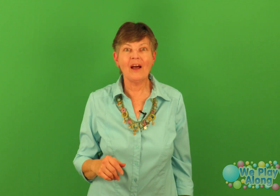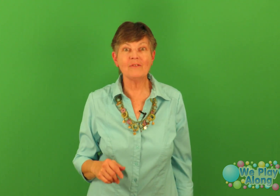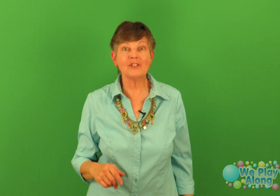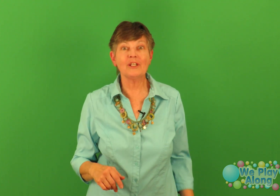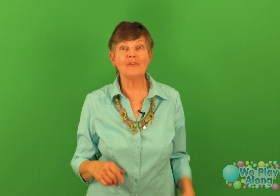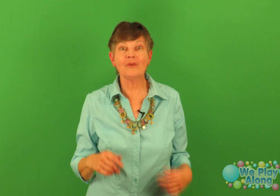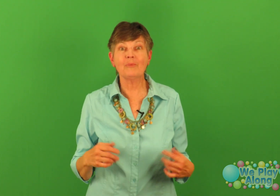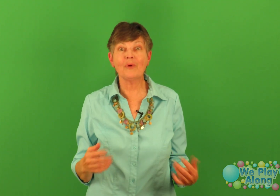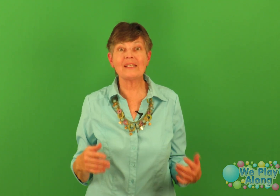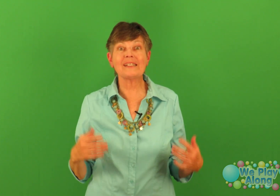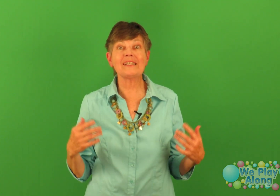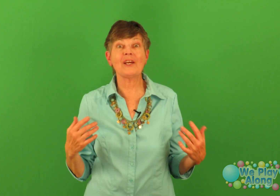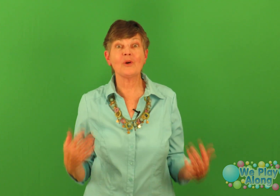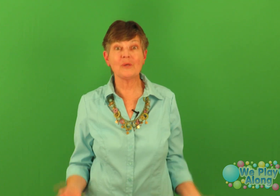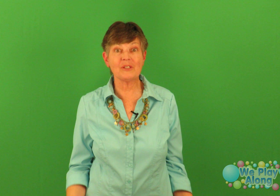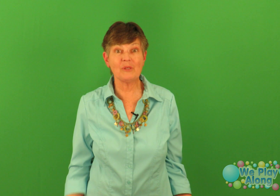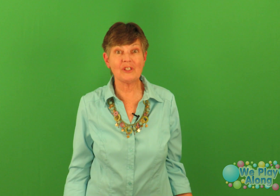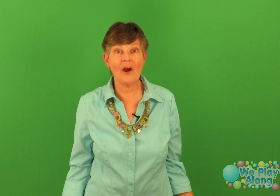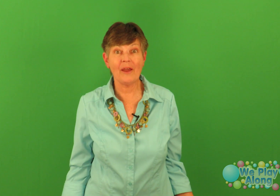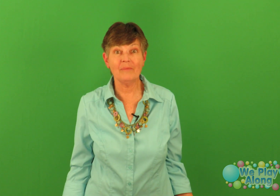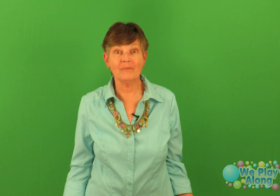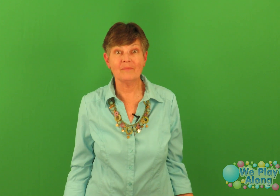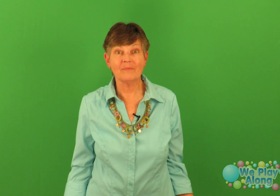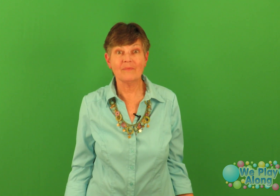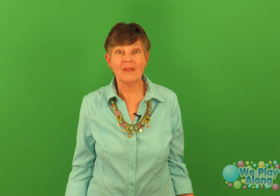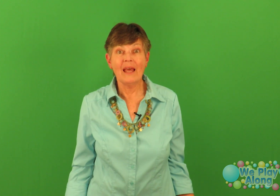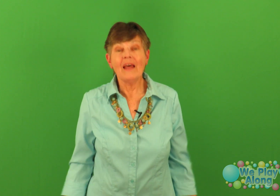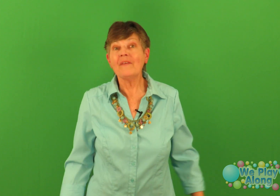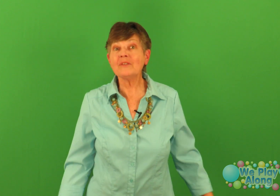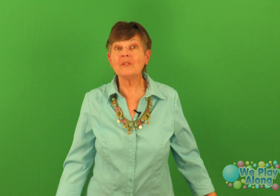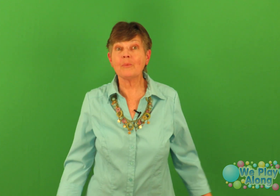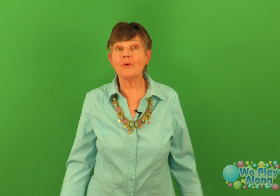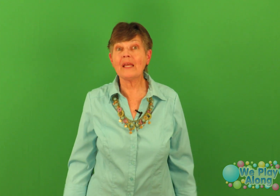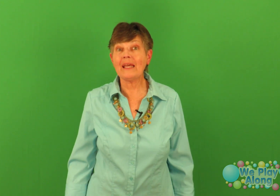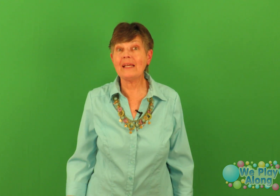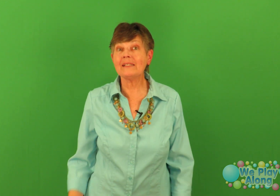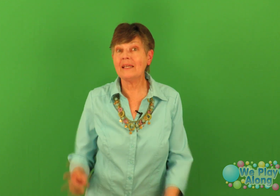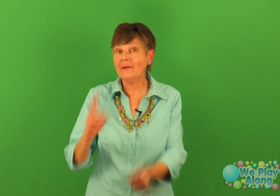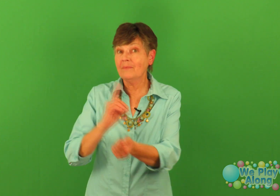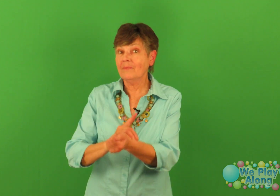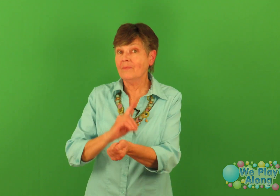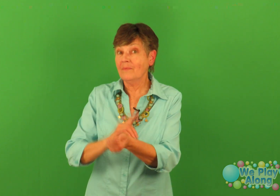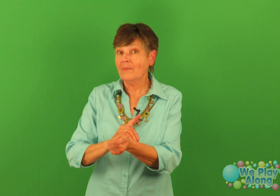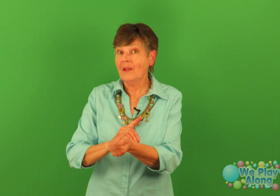elves delivering presents at Christmas time now this was a pretty easy